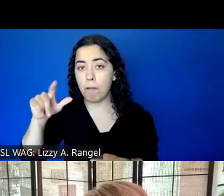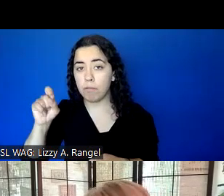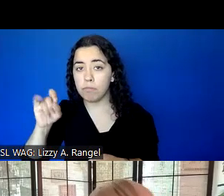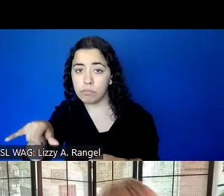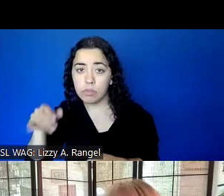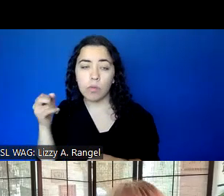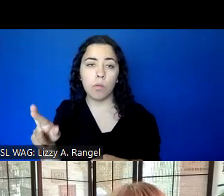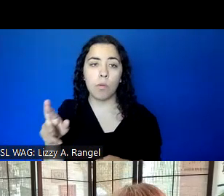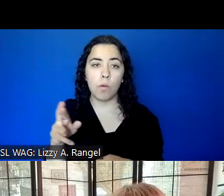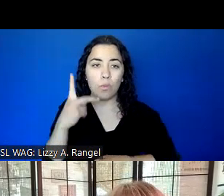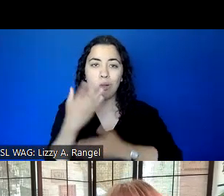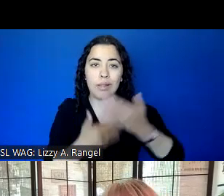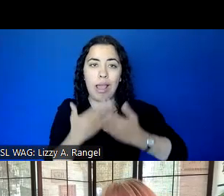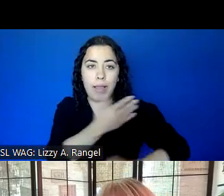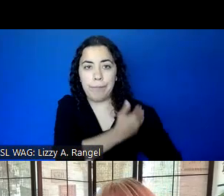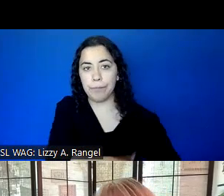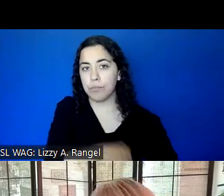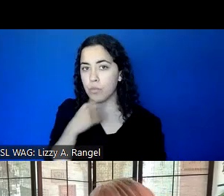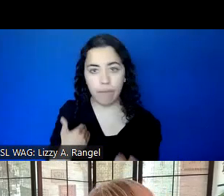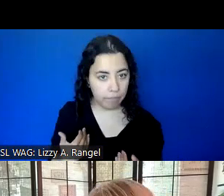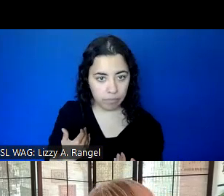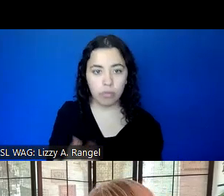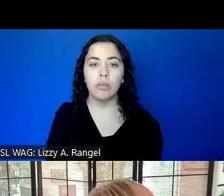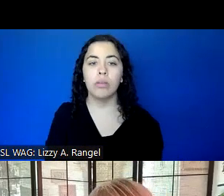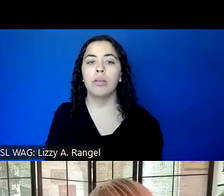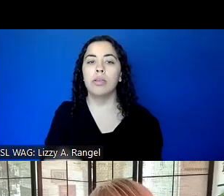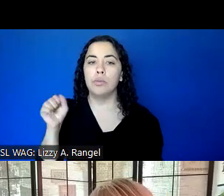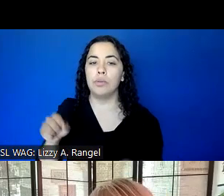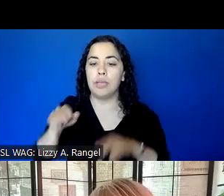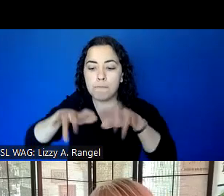we talk about security on the Web. There's eye tracking, a system that monitors eye